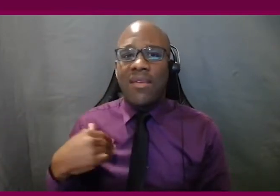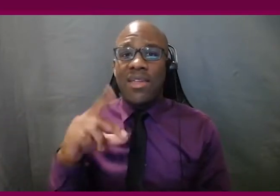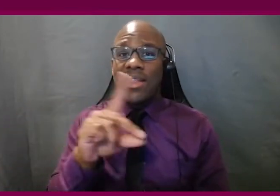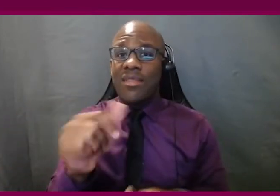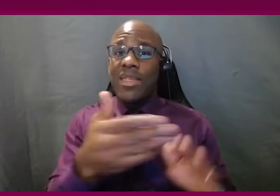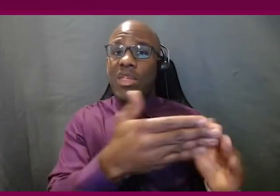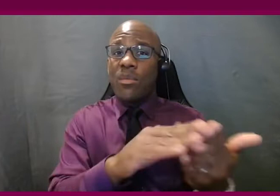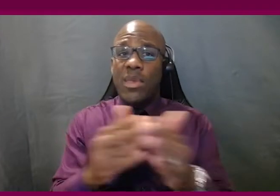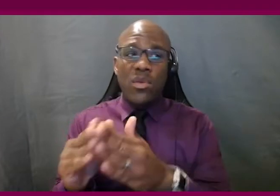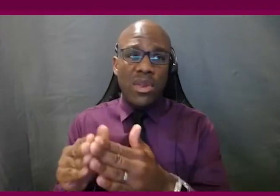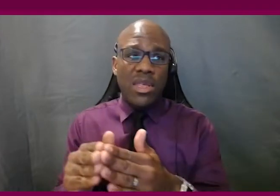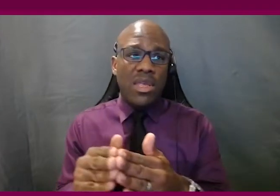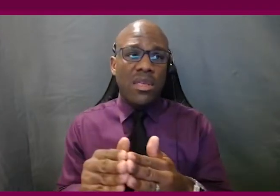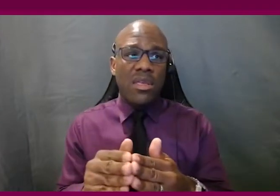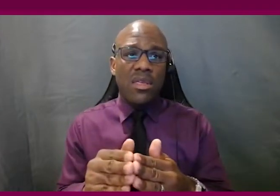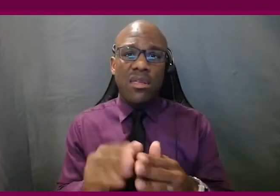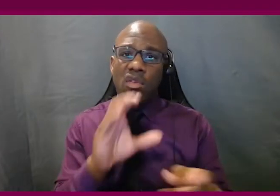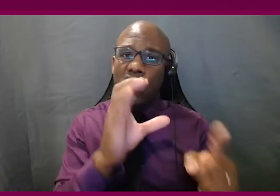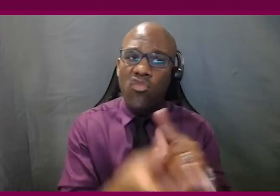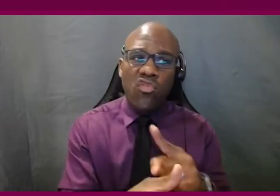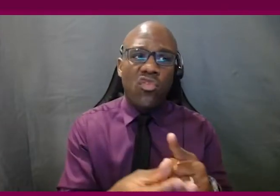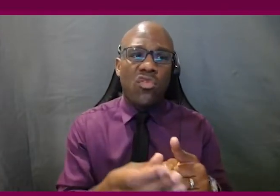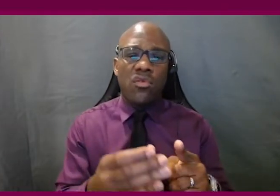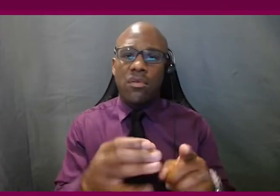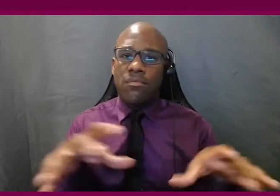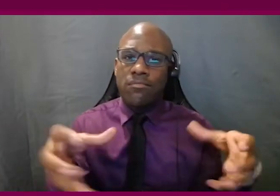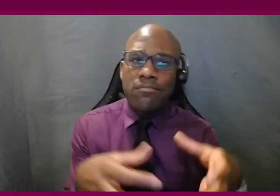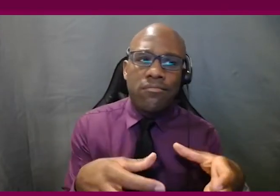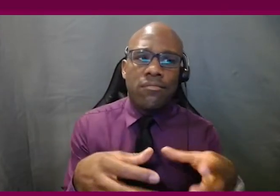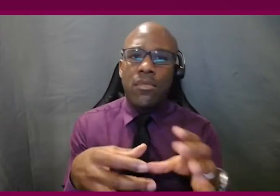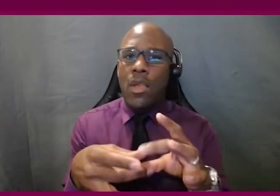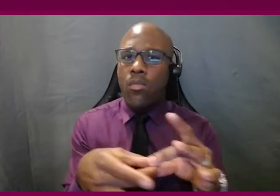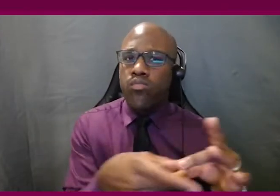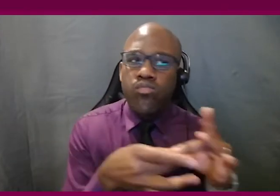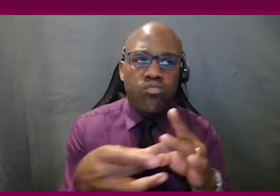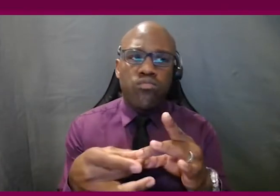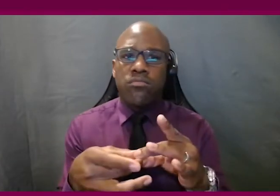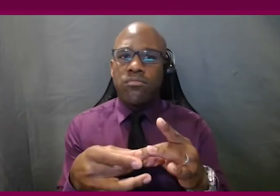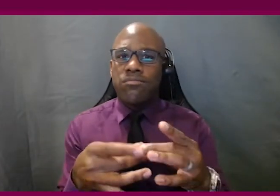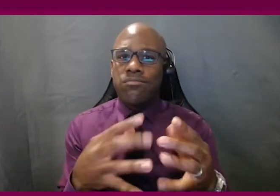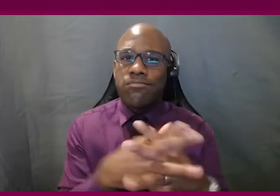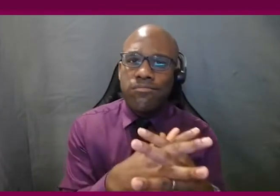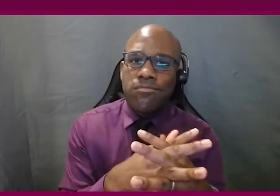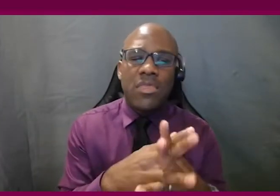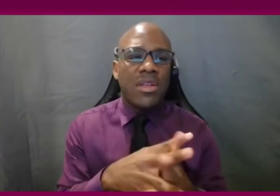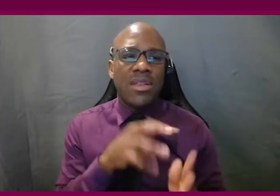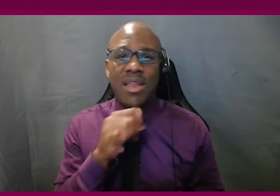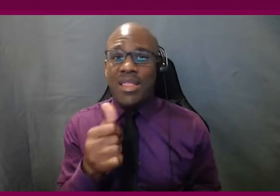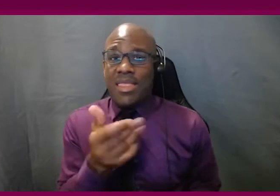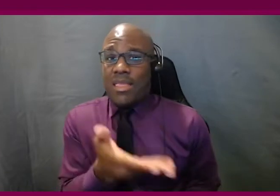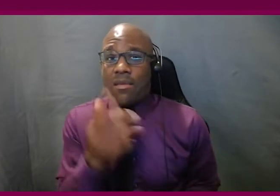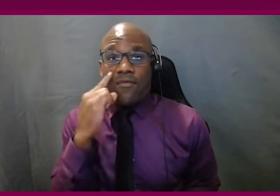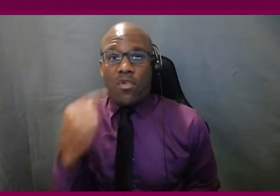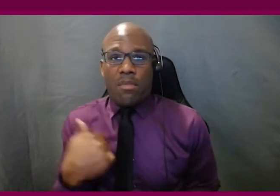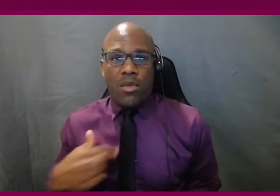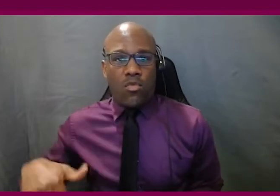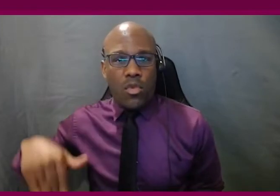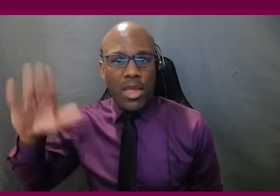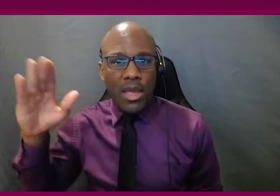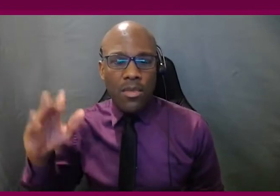So it took me a while to really come into my own disability identity and make art about